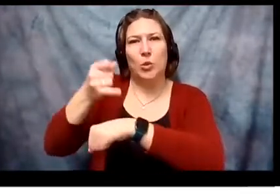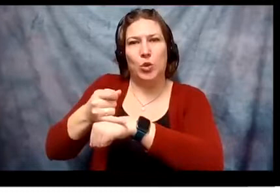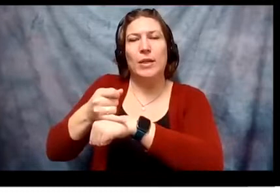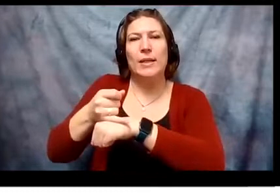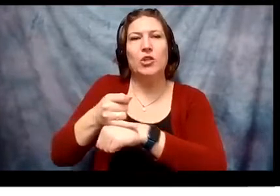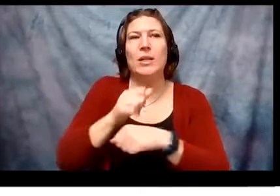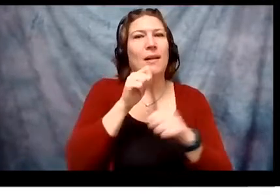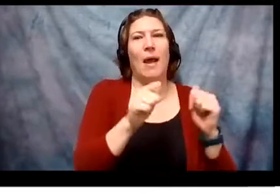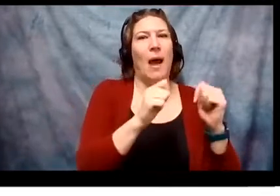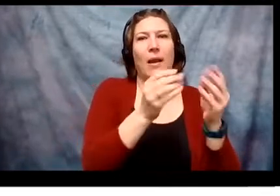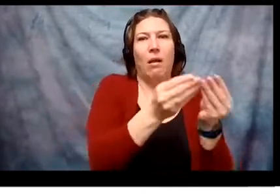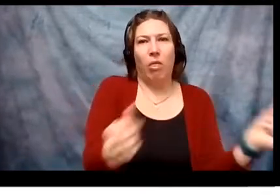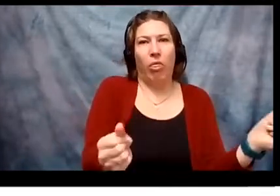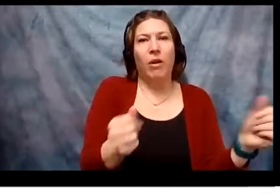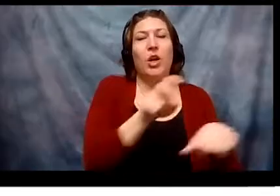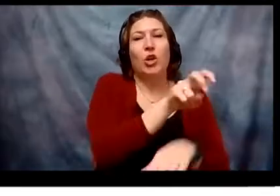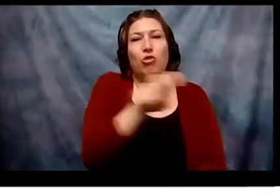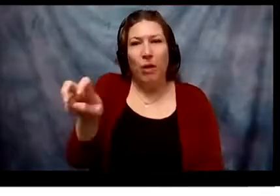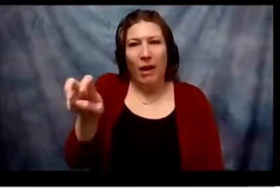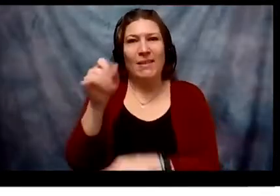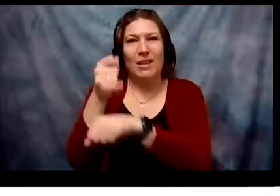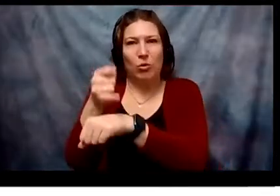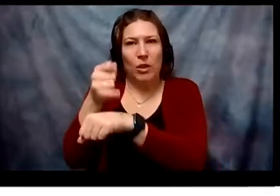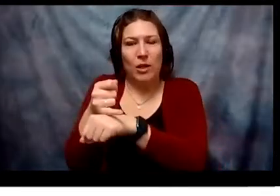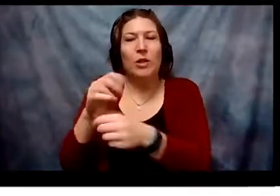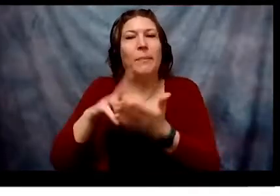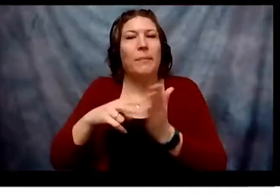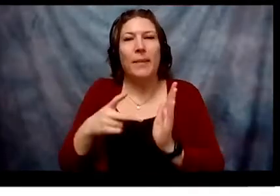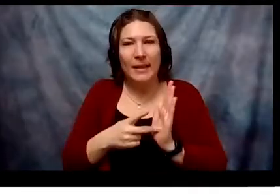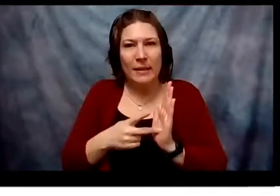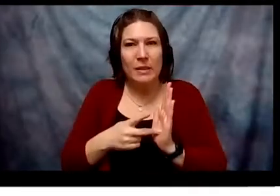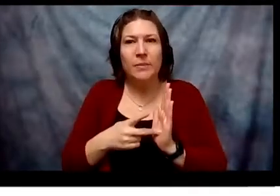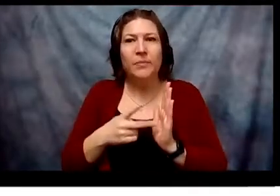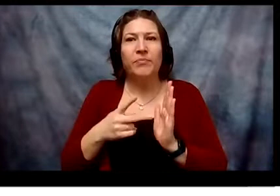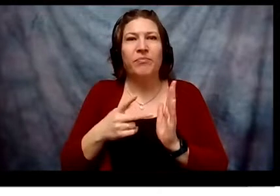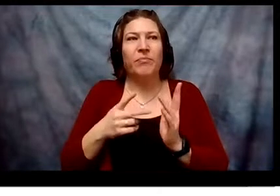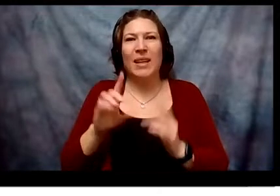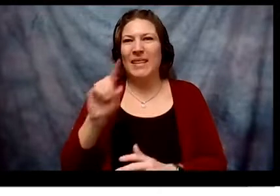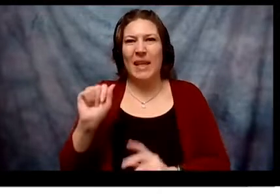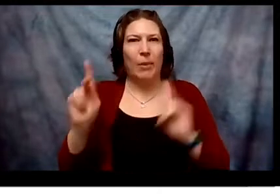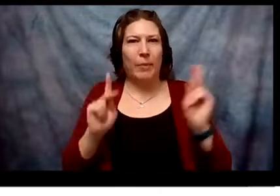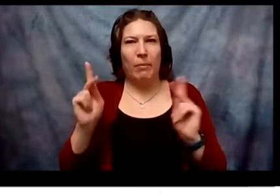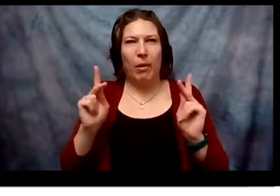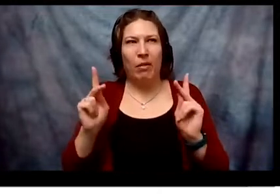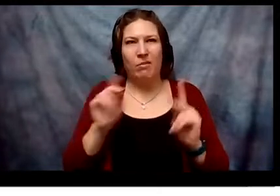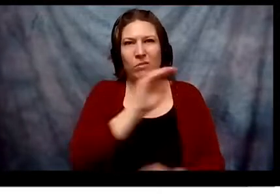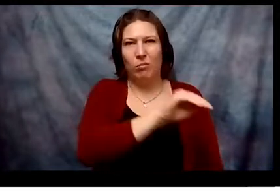Trans-Institutionalization just means that disabled people were moved to